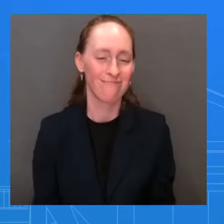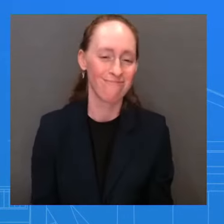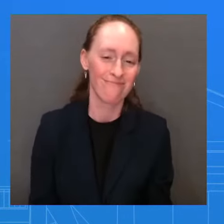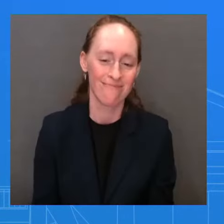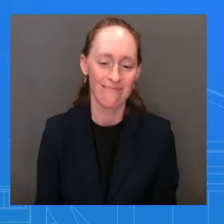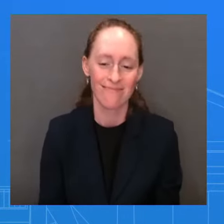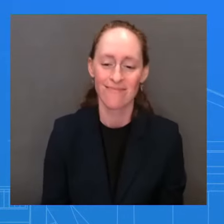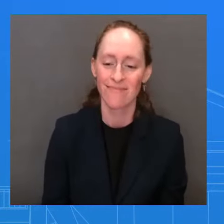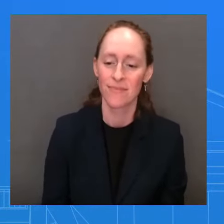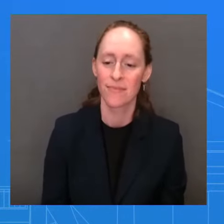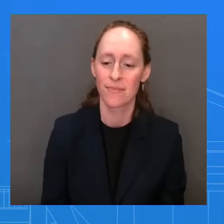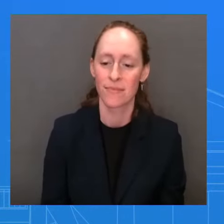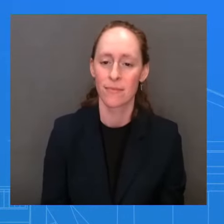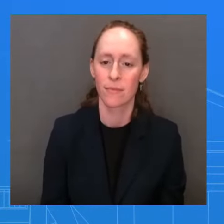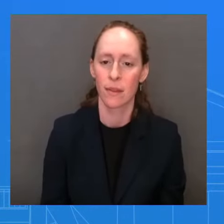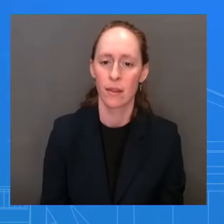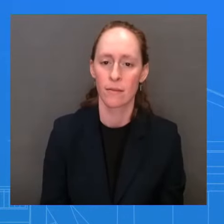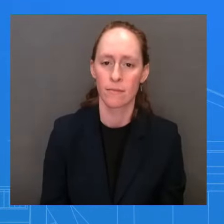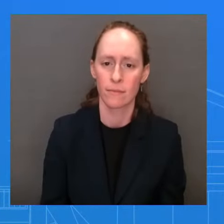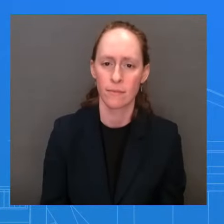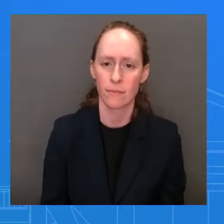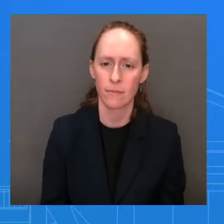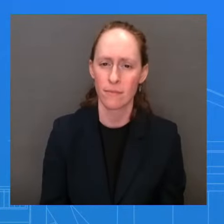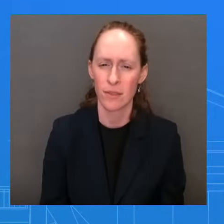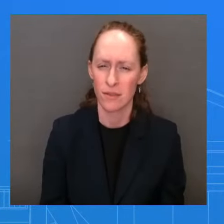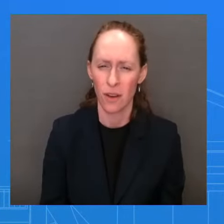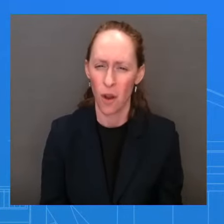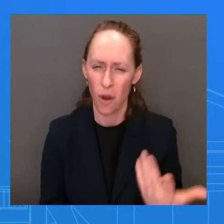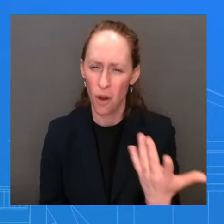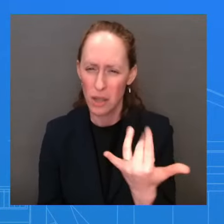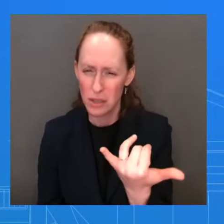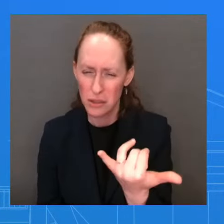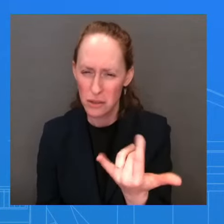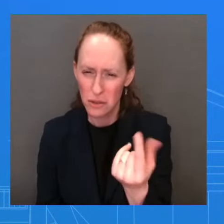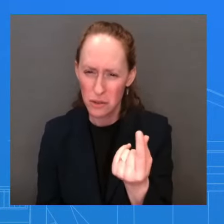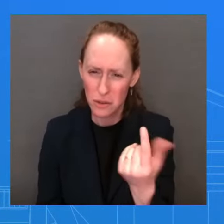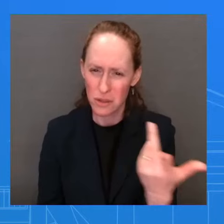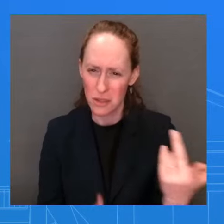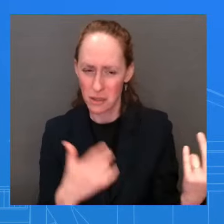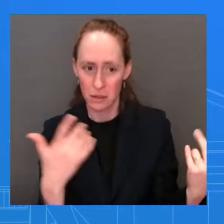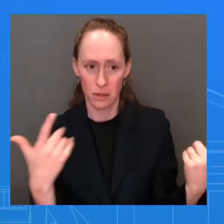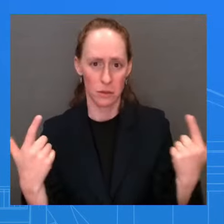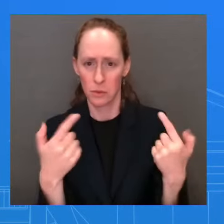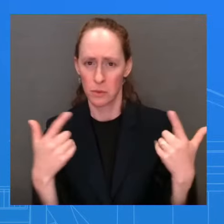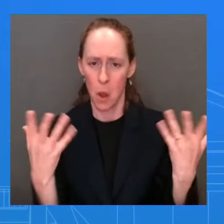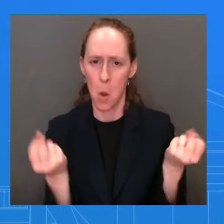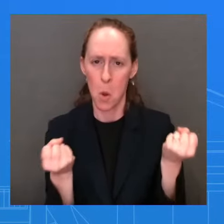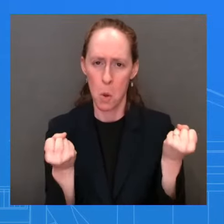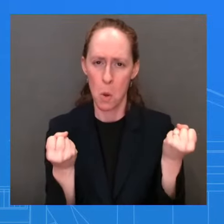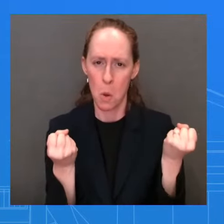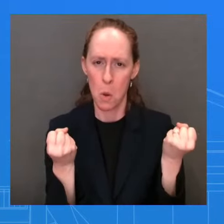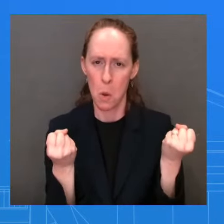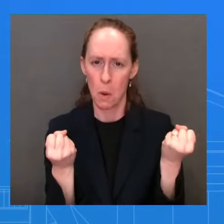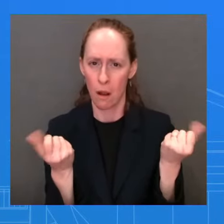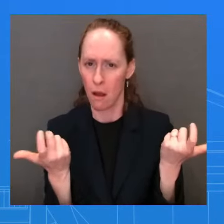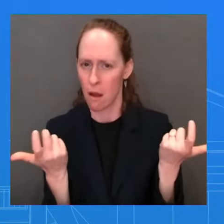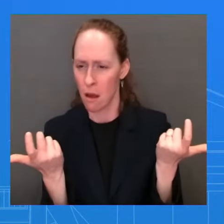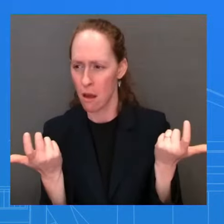Ms. Jean-Pierre: So, a couple of things, Steve, that I want to lay out for you. So, the President's senior national security team has been in direct const- --